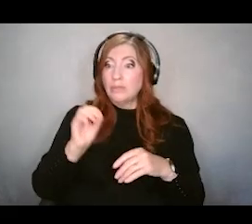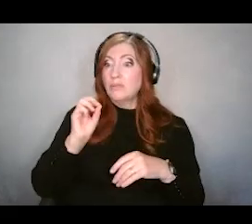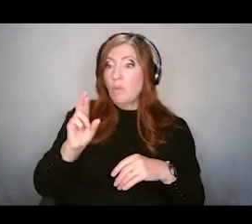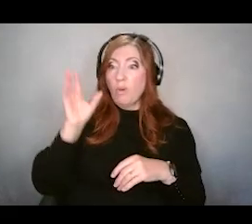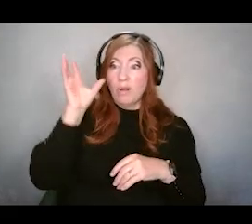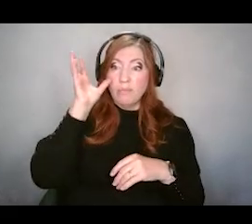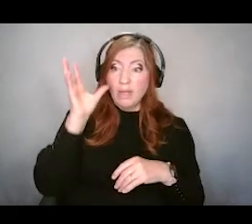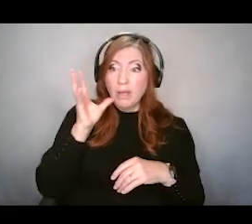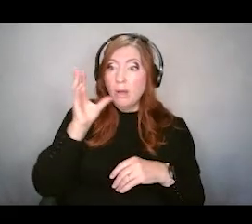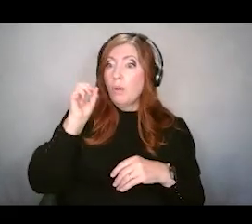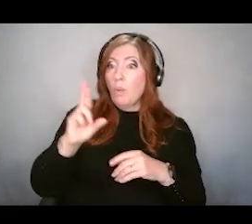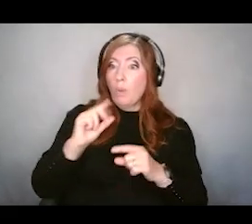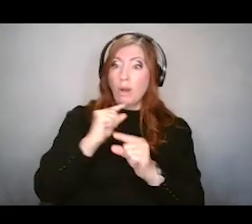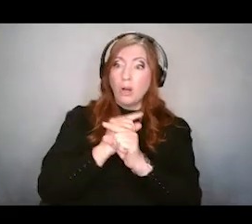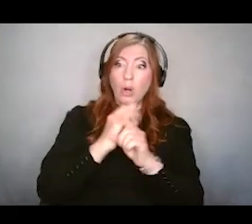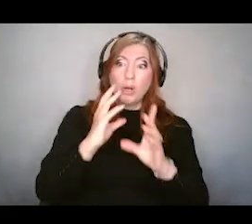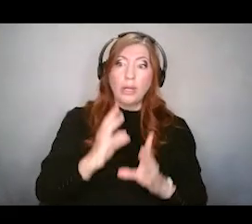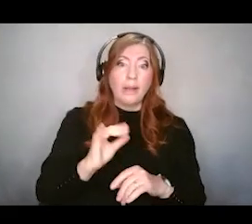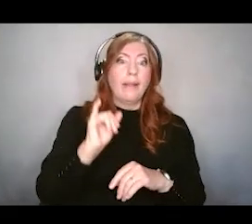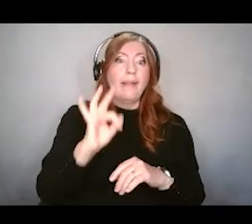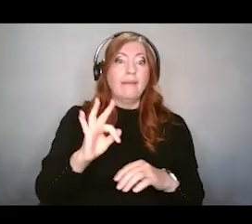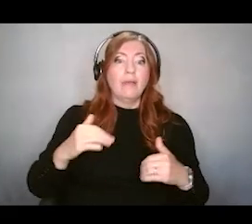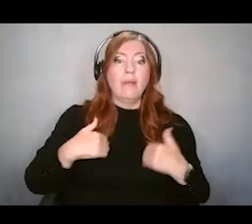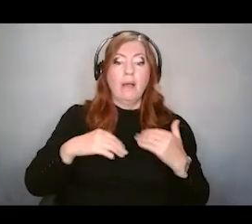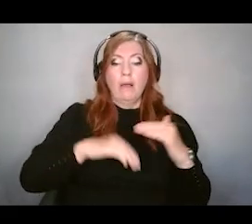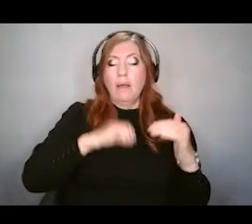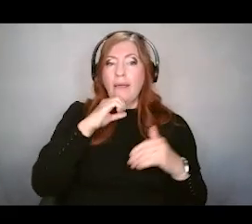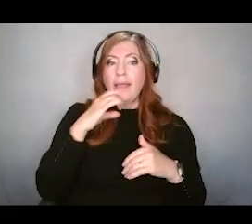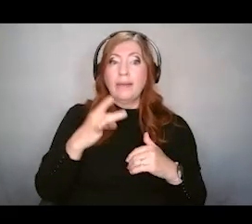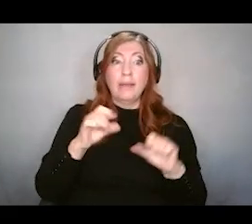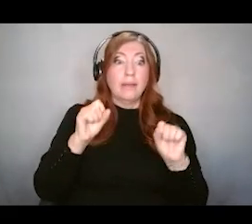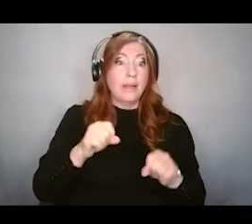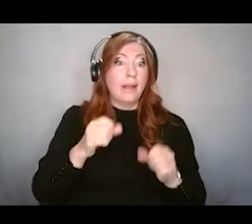they are minors, can request copies of these education records directly from